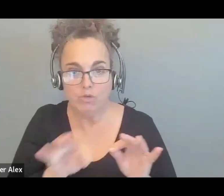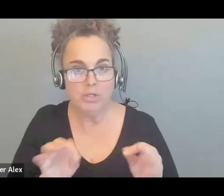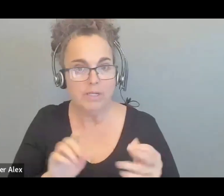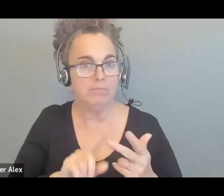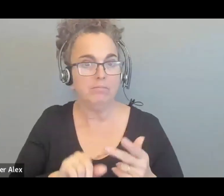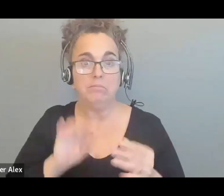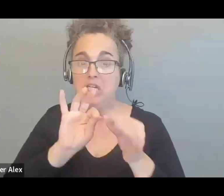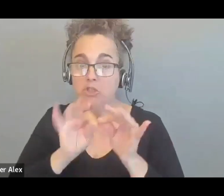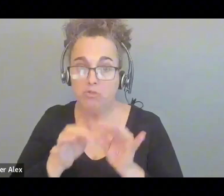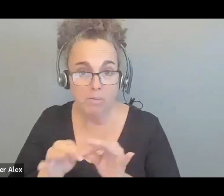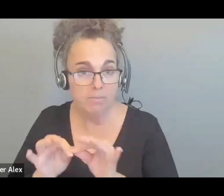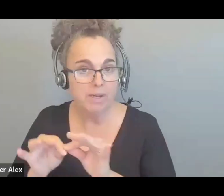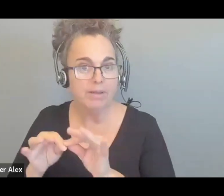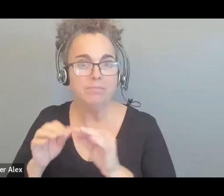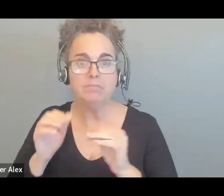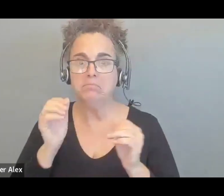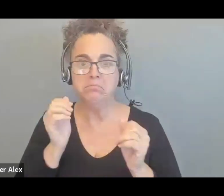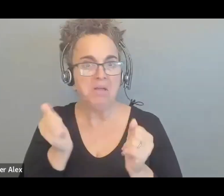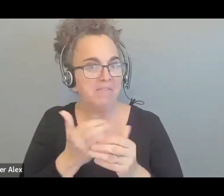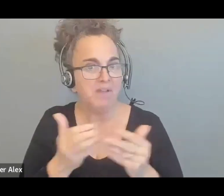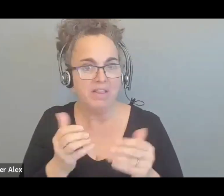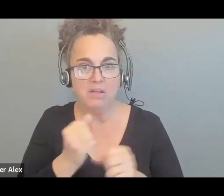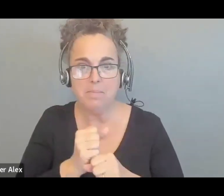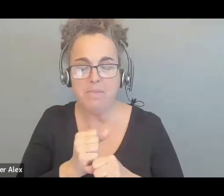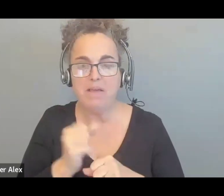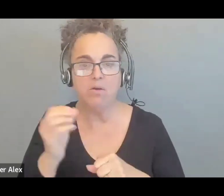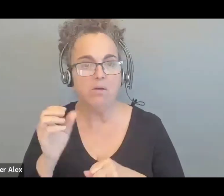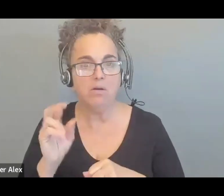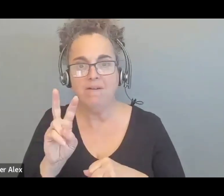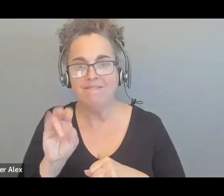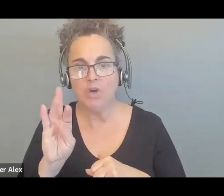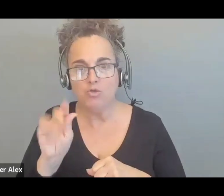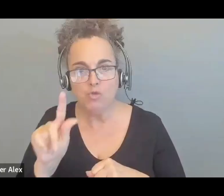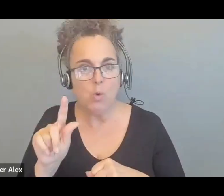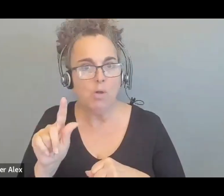that goes into making virtual environments and virtual meetings accessible.